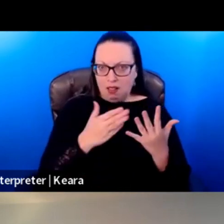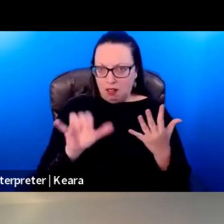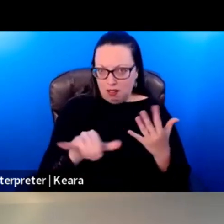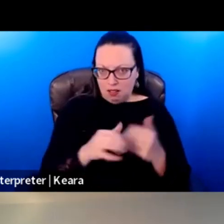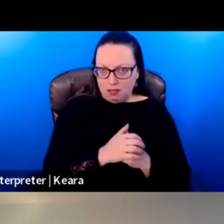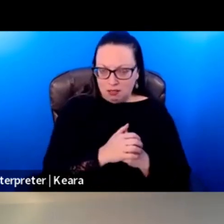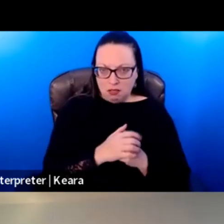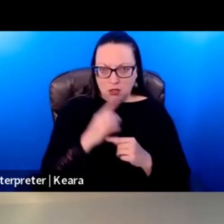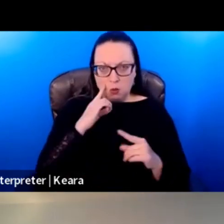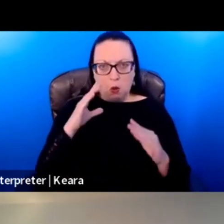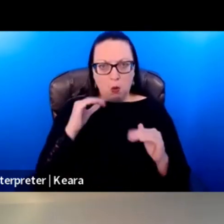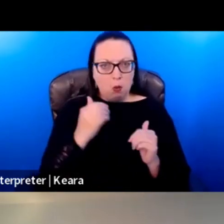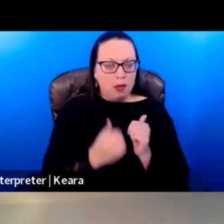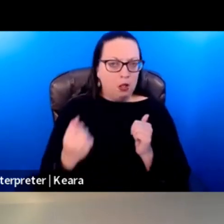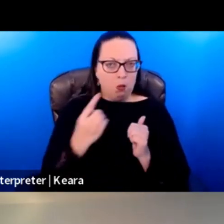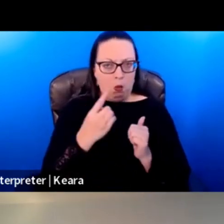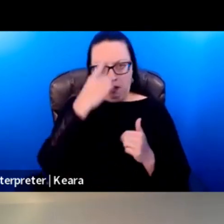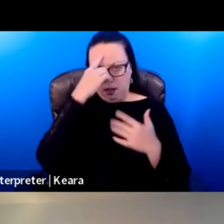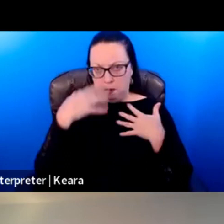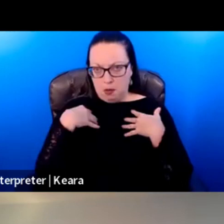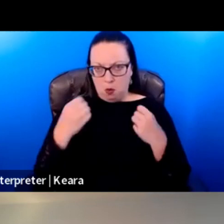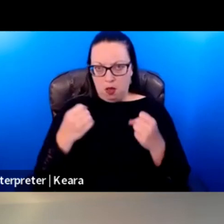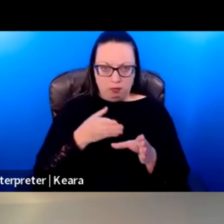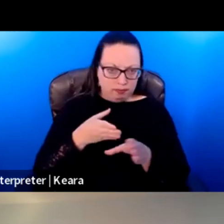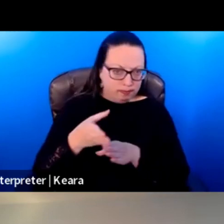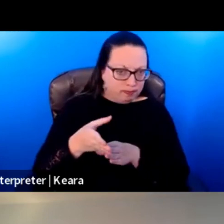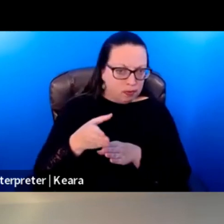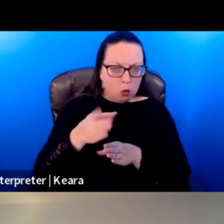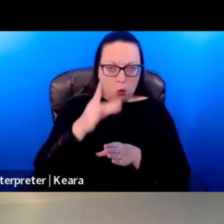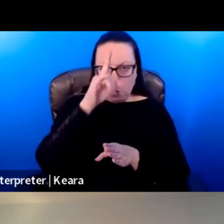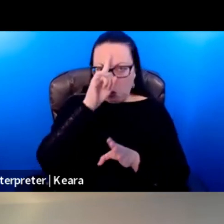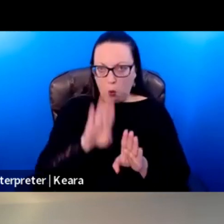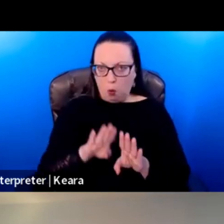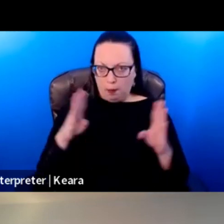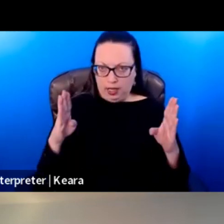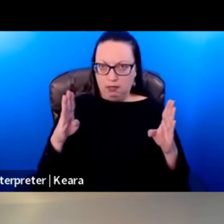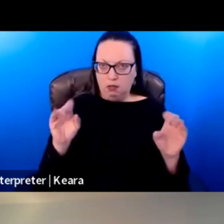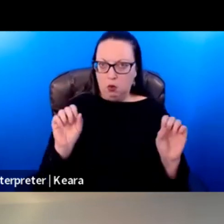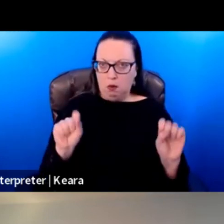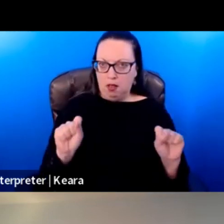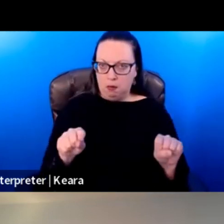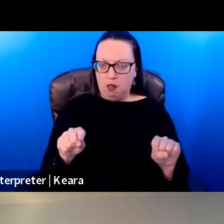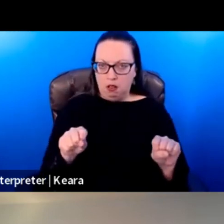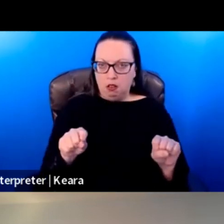anybody is within the mental health field would open up their mind to the possibility that you know, it could benefit people